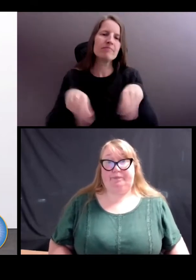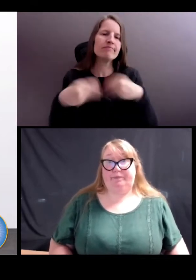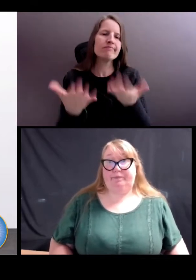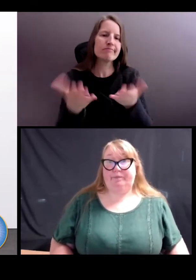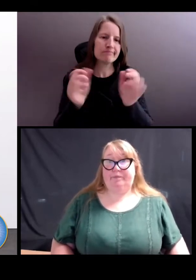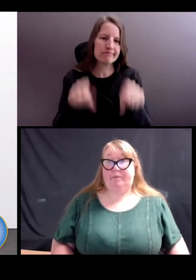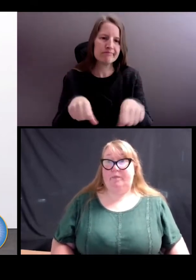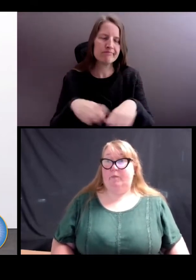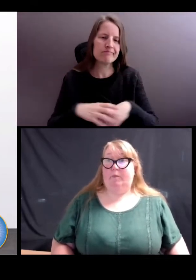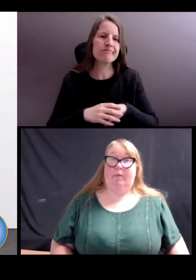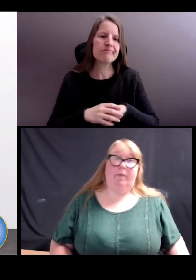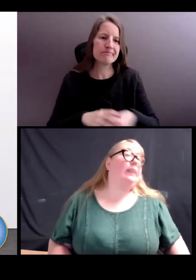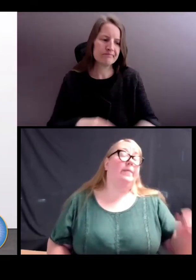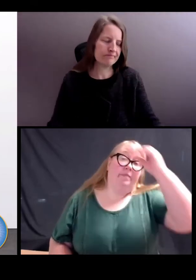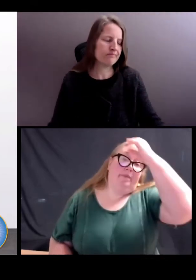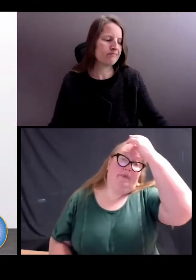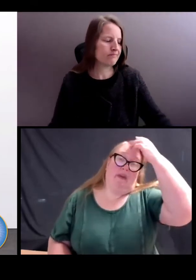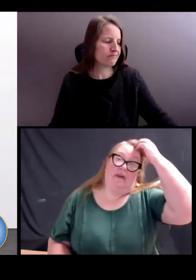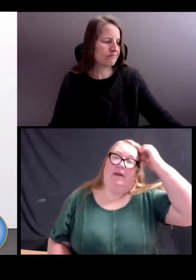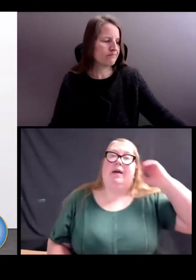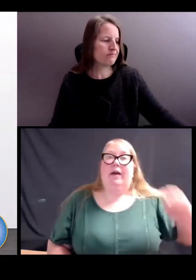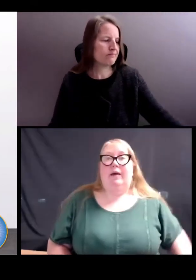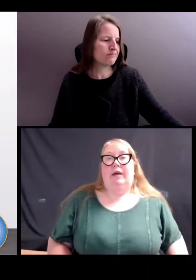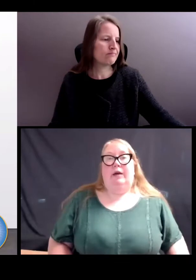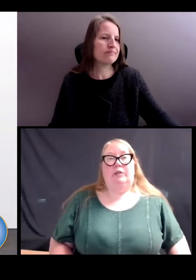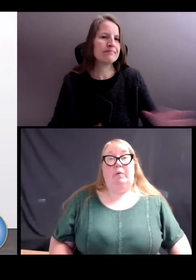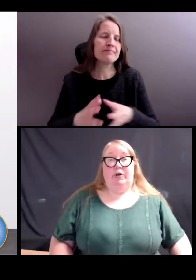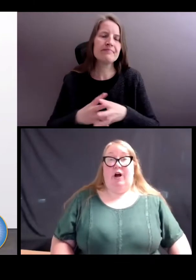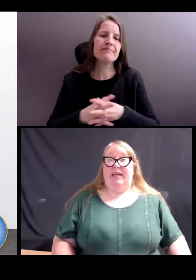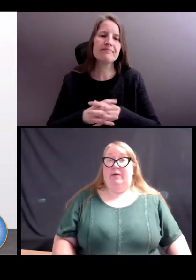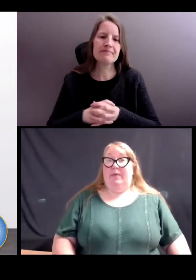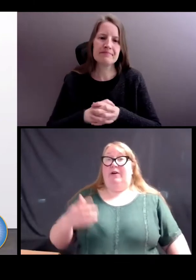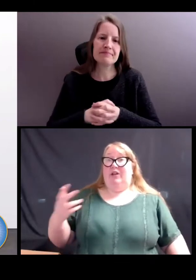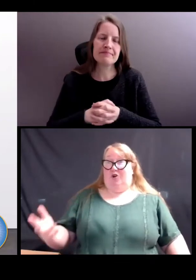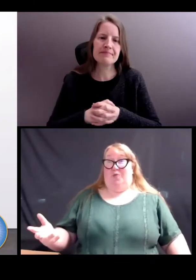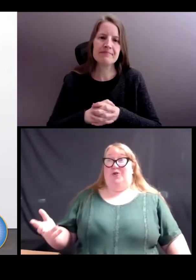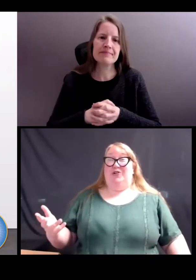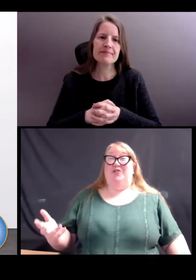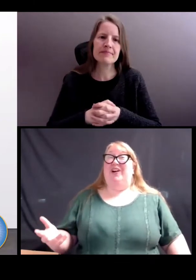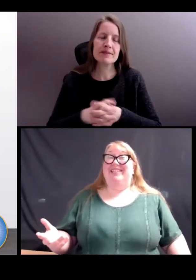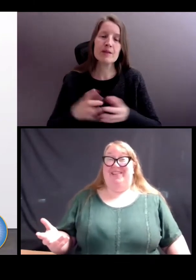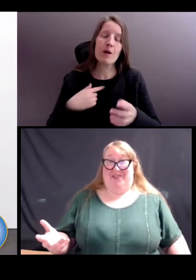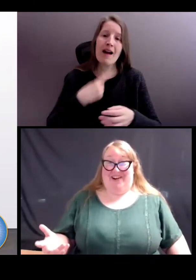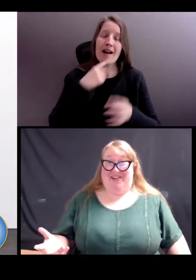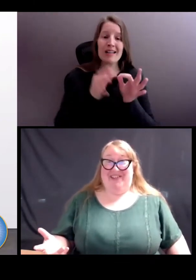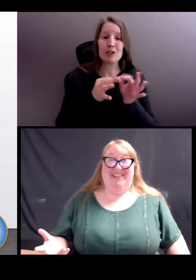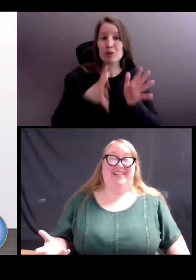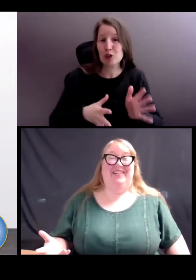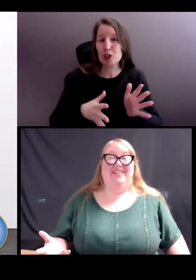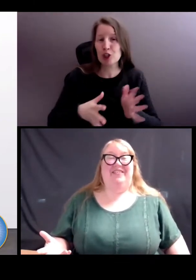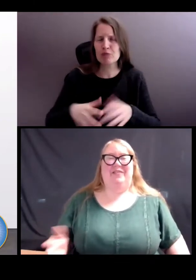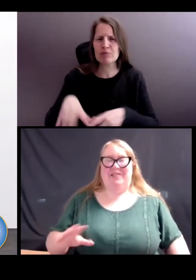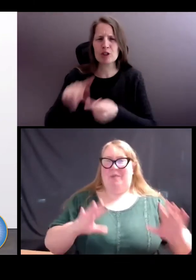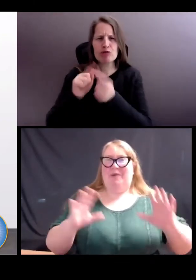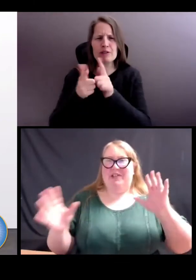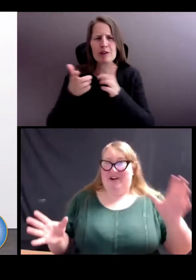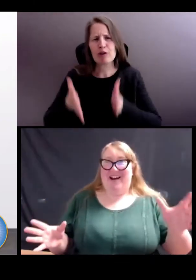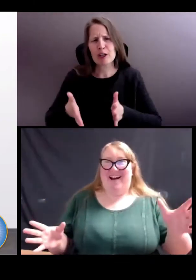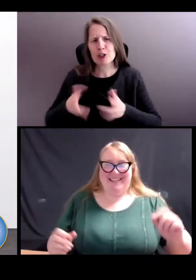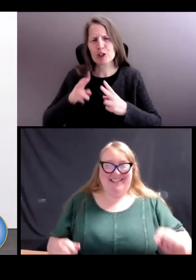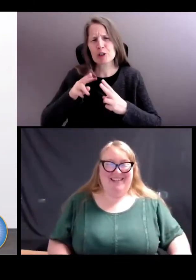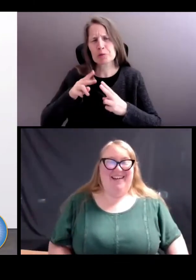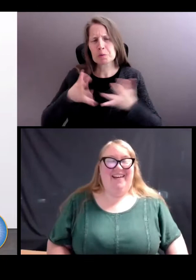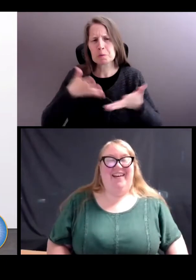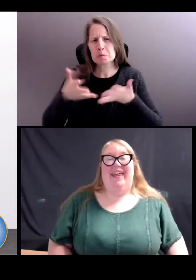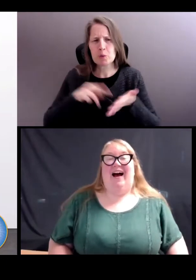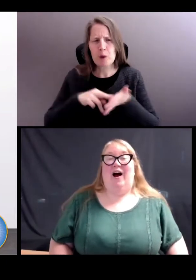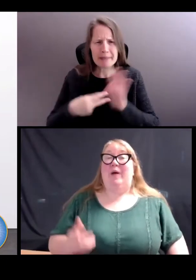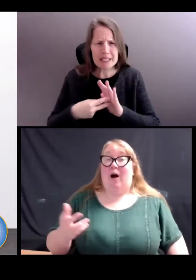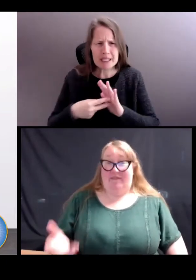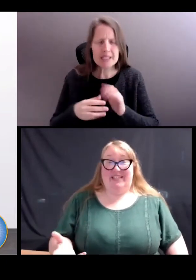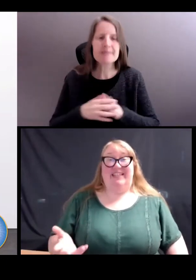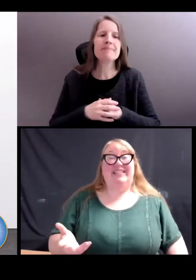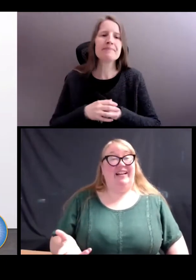So, when talking about interpreters and transliterators there are a couple different kinds Obviously